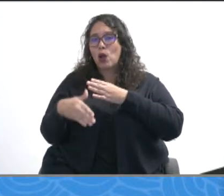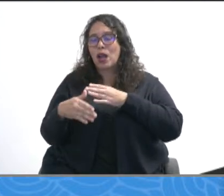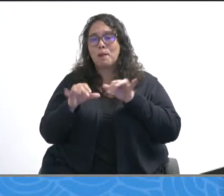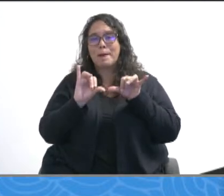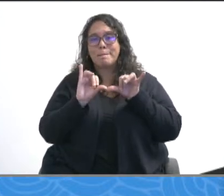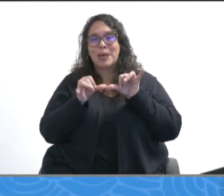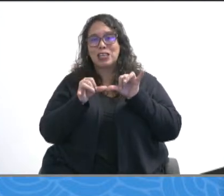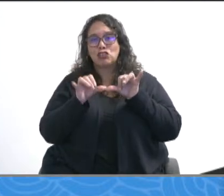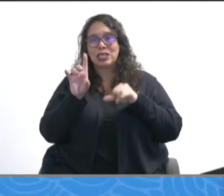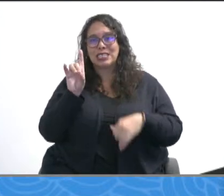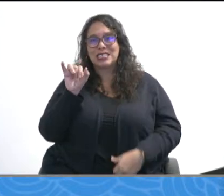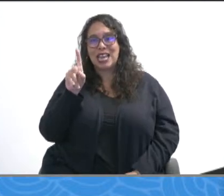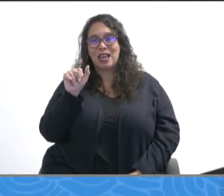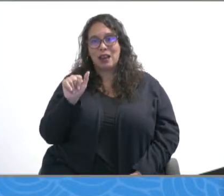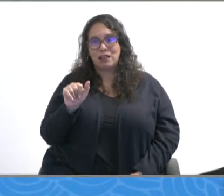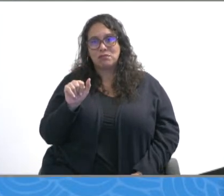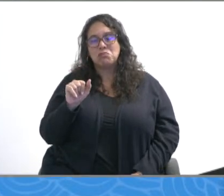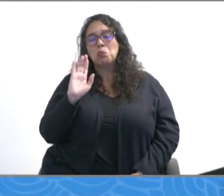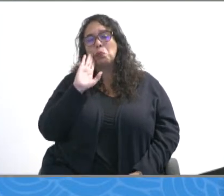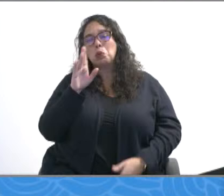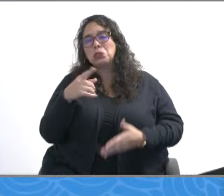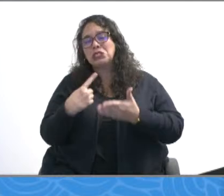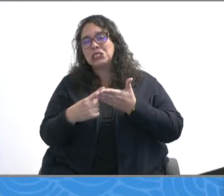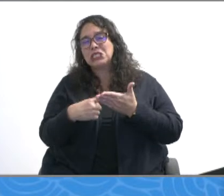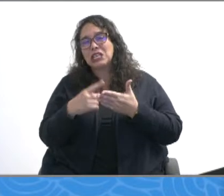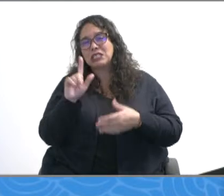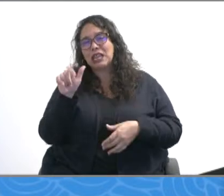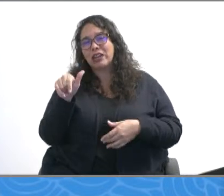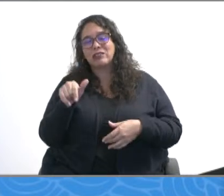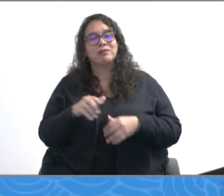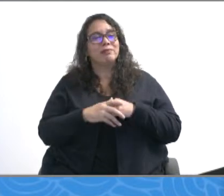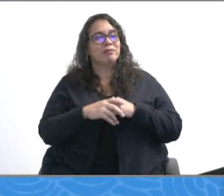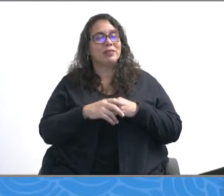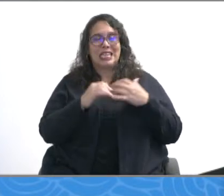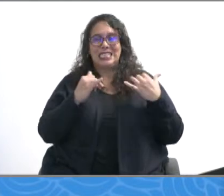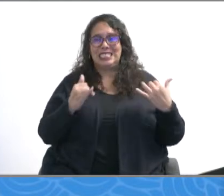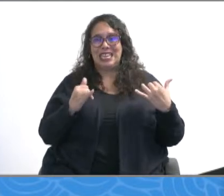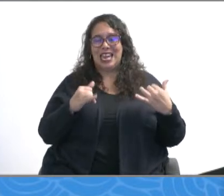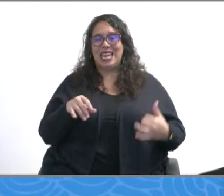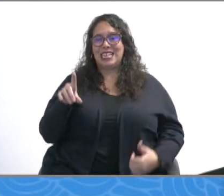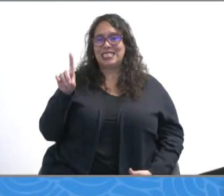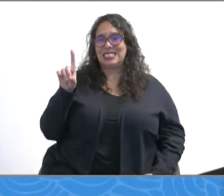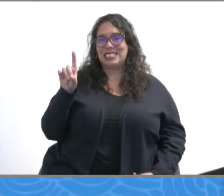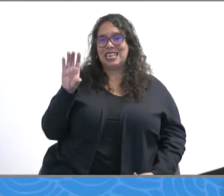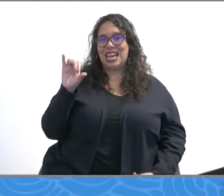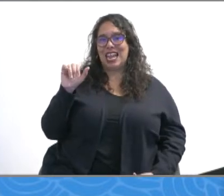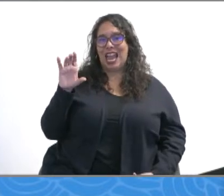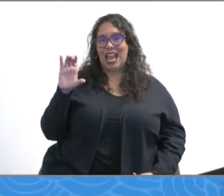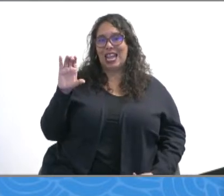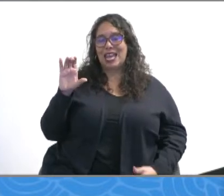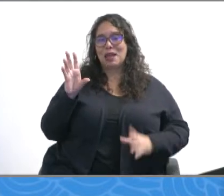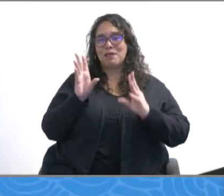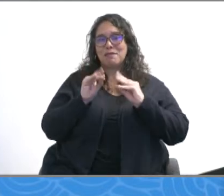which we'll talk about a little later on. At today's DCAC meeting, we're gonna be focusing on two of the three,